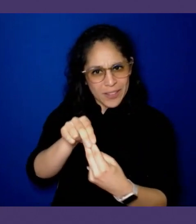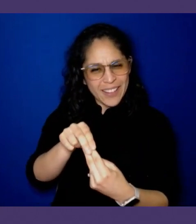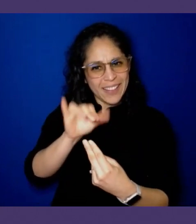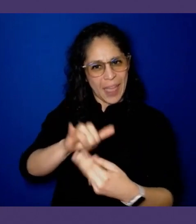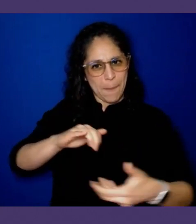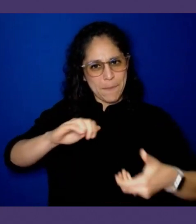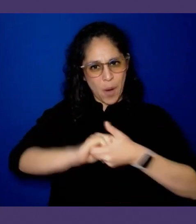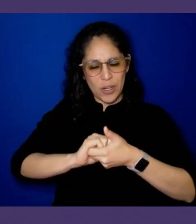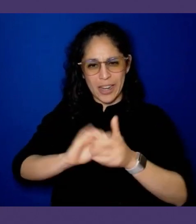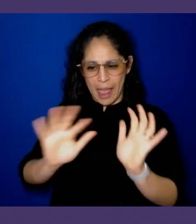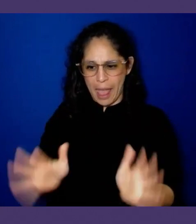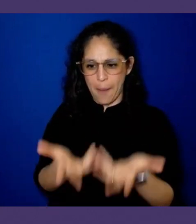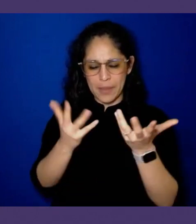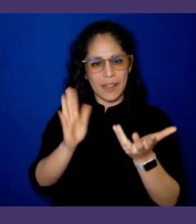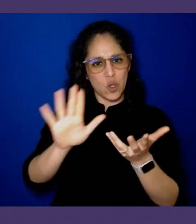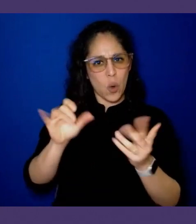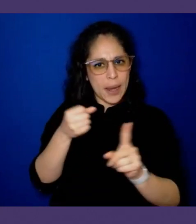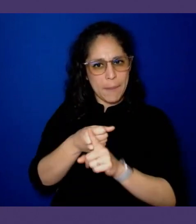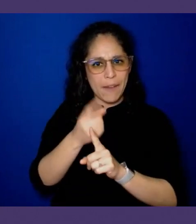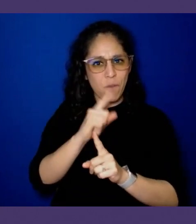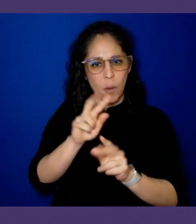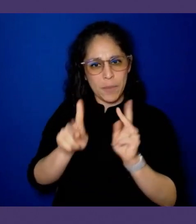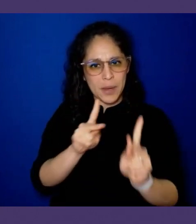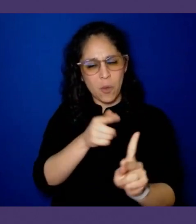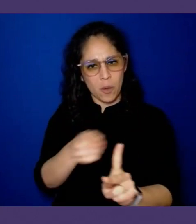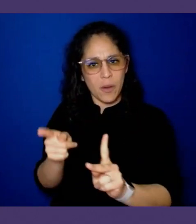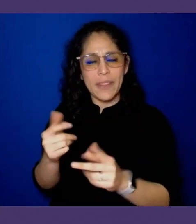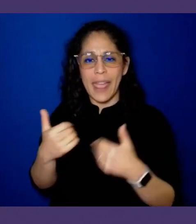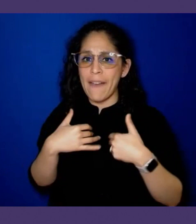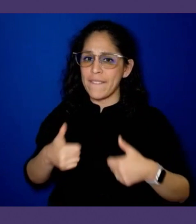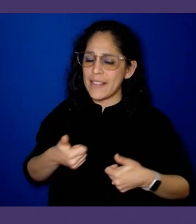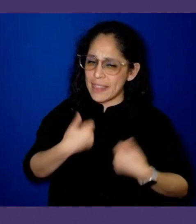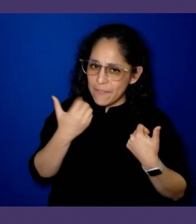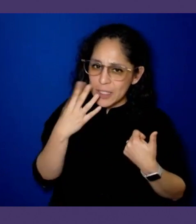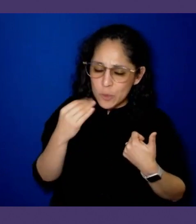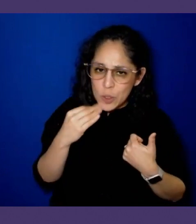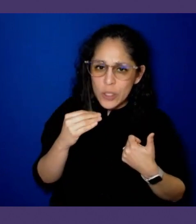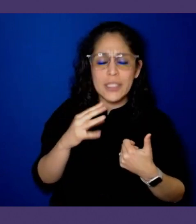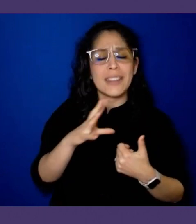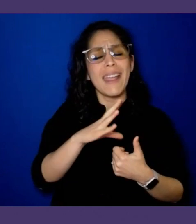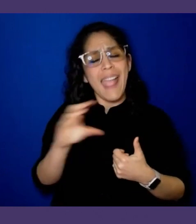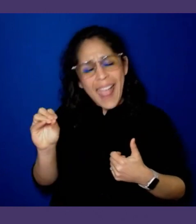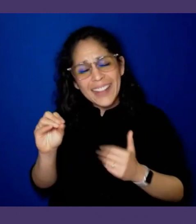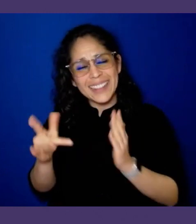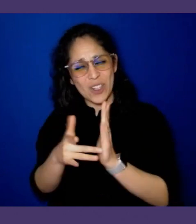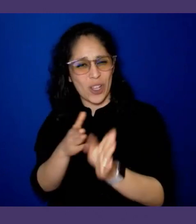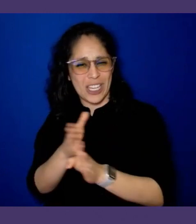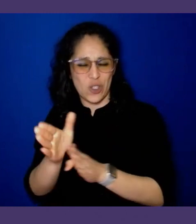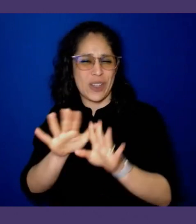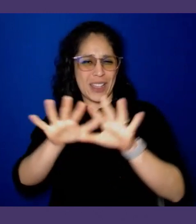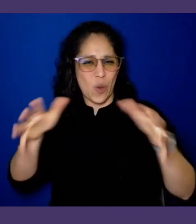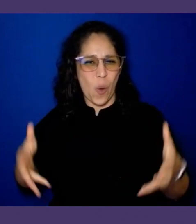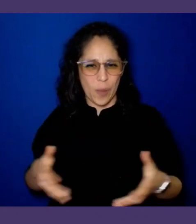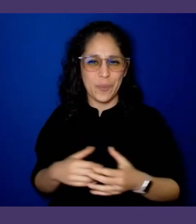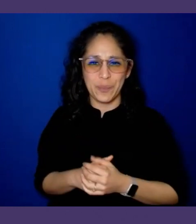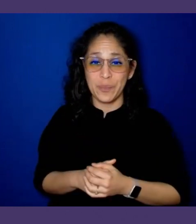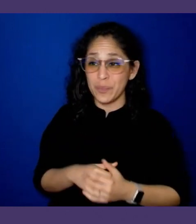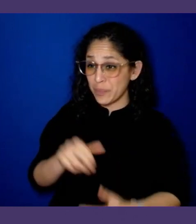your impact on individuals with lived experiences and within the technology industry as a whole. Kate, could you start this time?